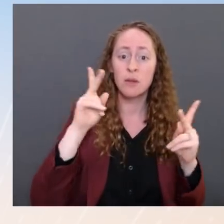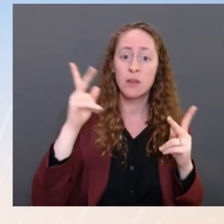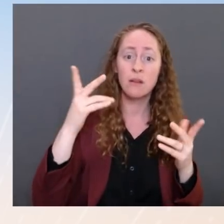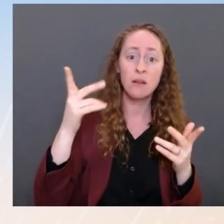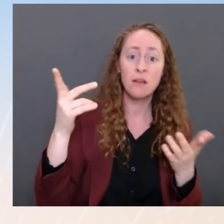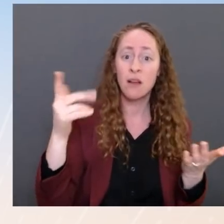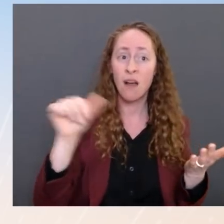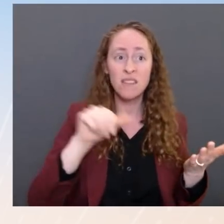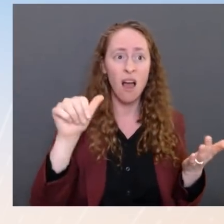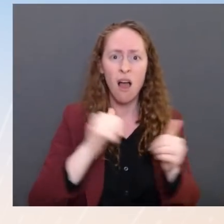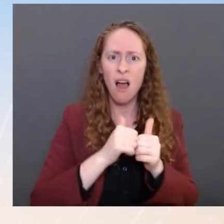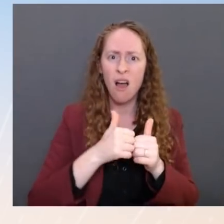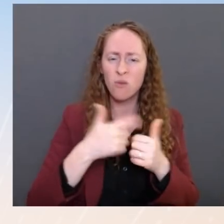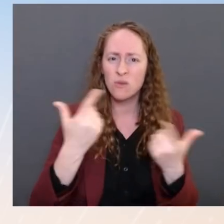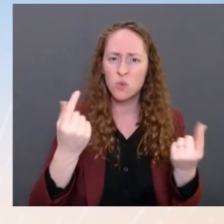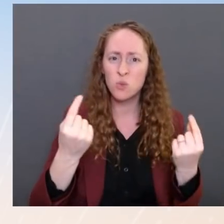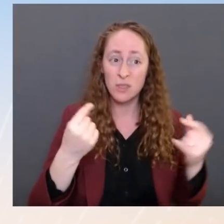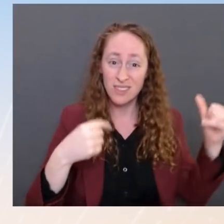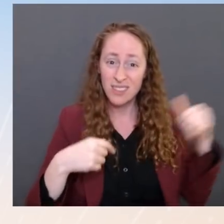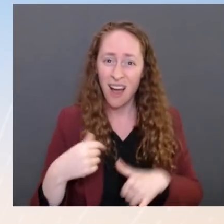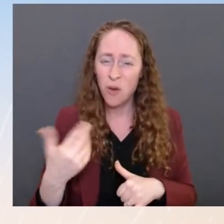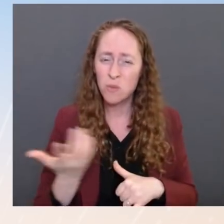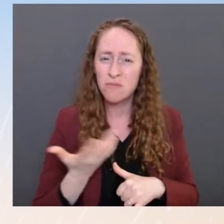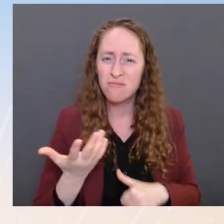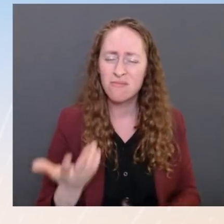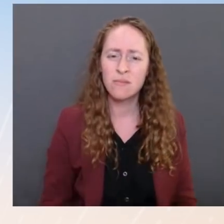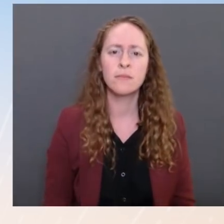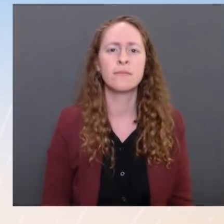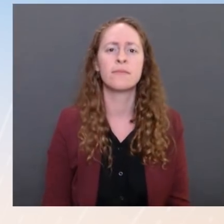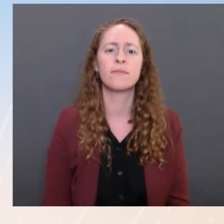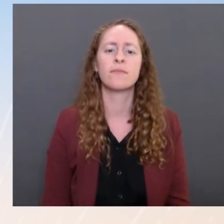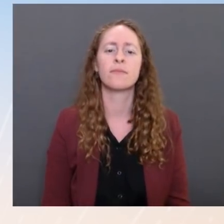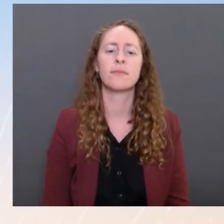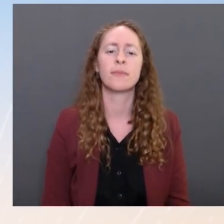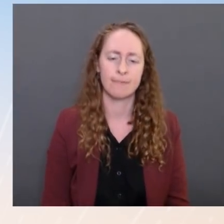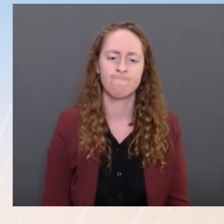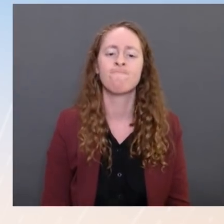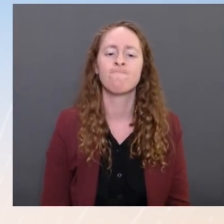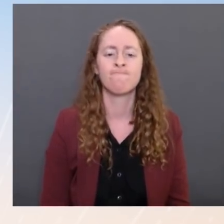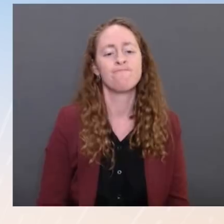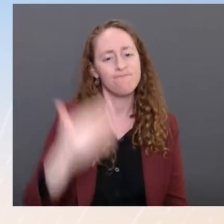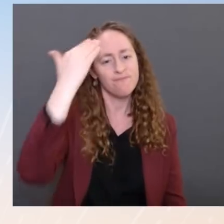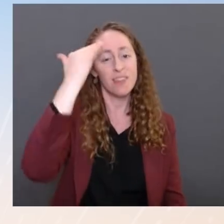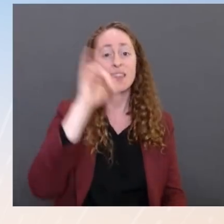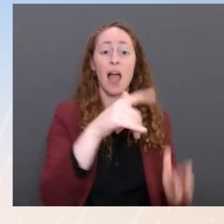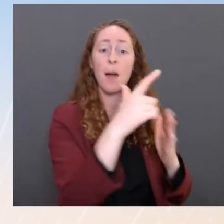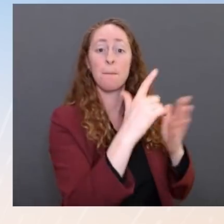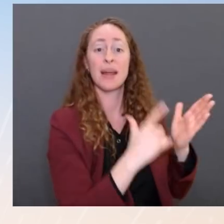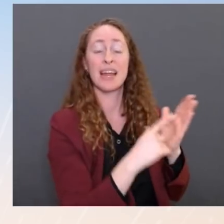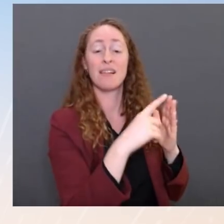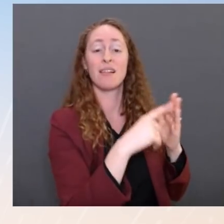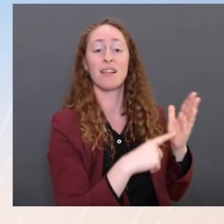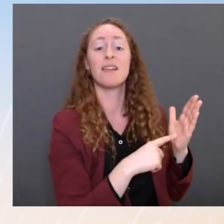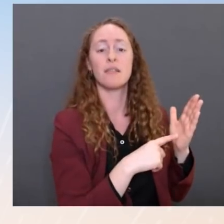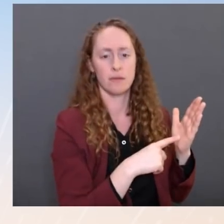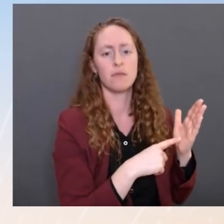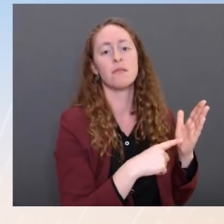We know this bill sends a clear message to Ukraine, to Russia, and to the world that we stand with the people of Ukraine. It doesn't mean every component of it